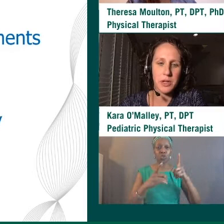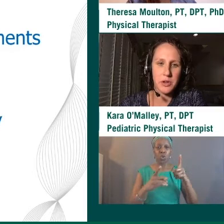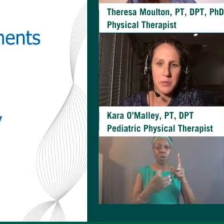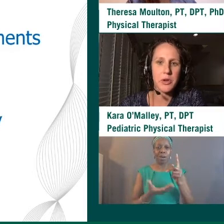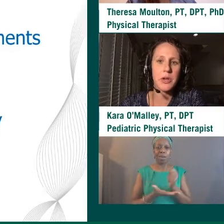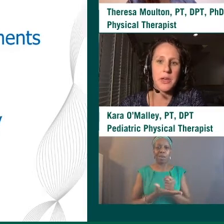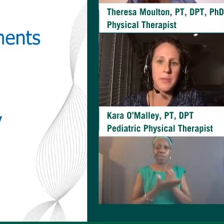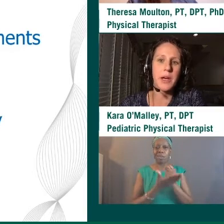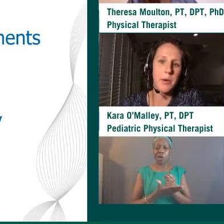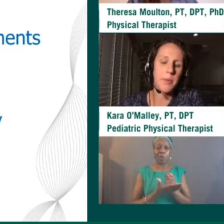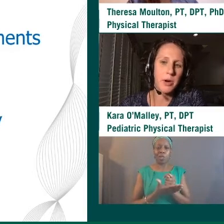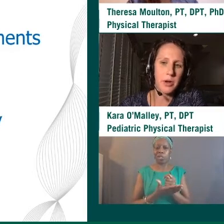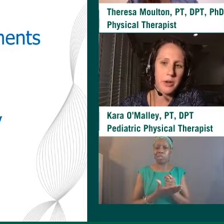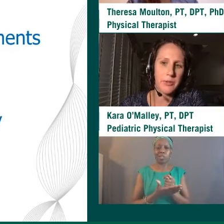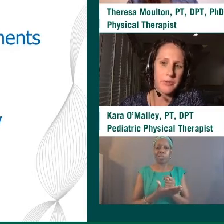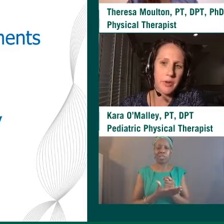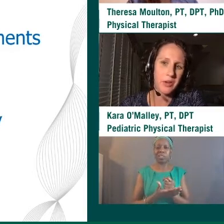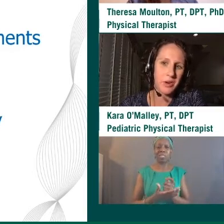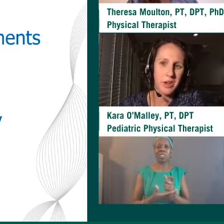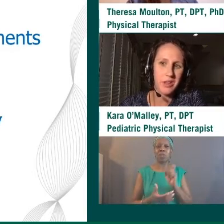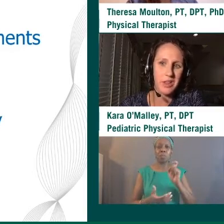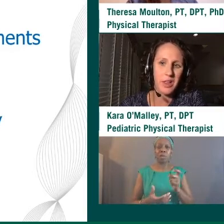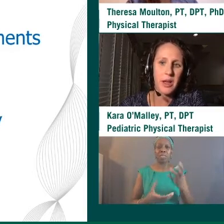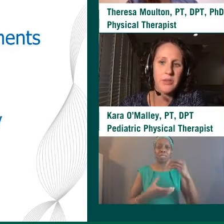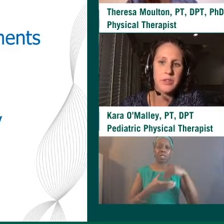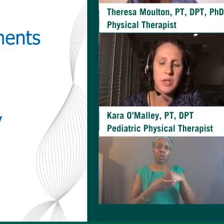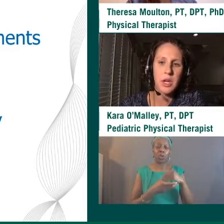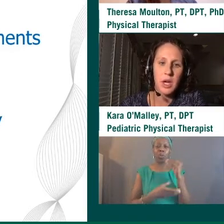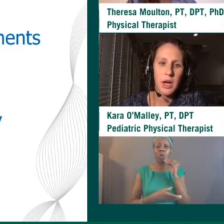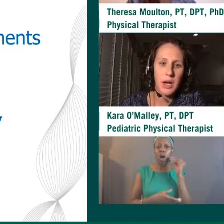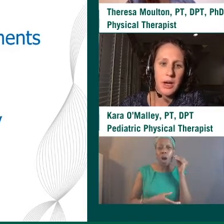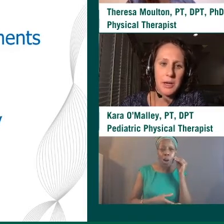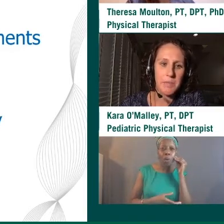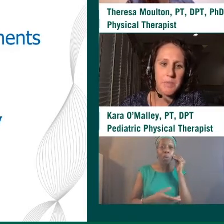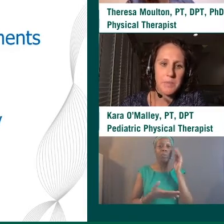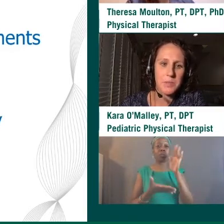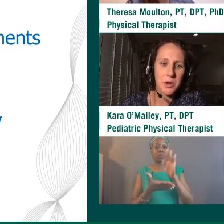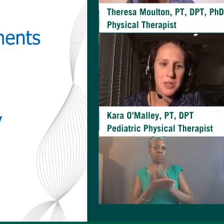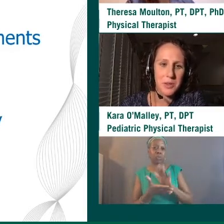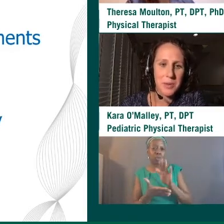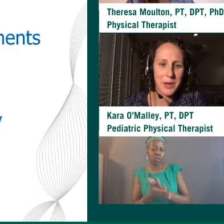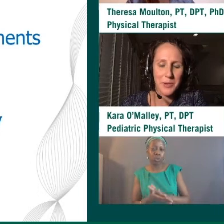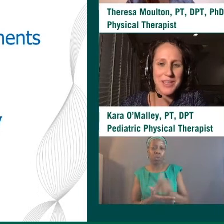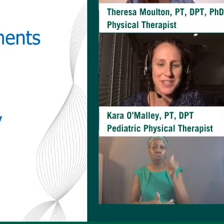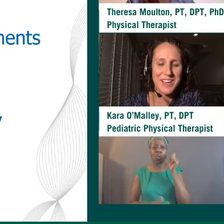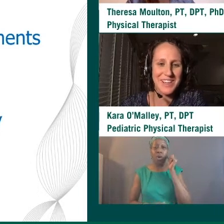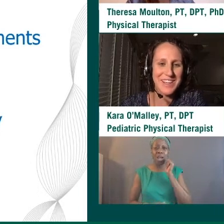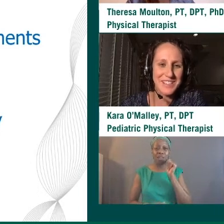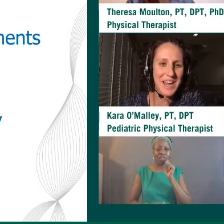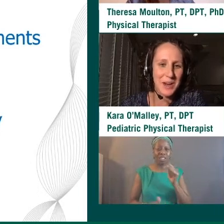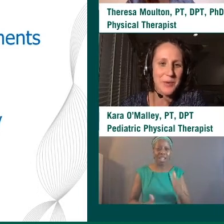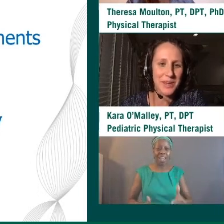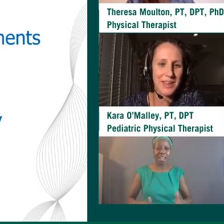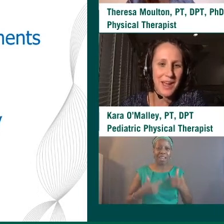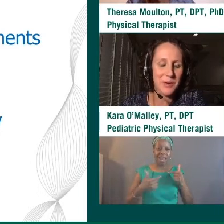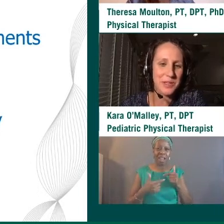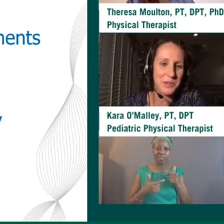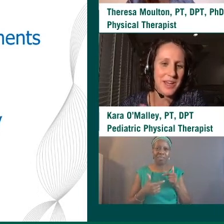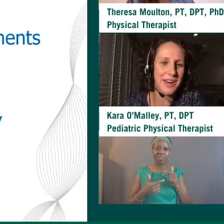in your community and become a part of our daily lives. So then the big question is how do we do that